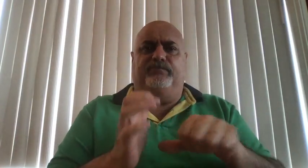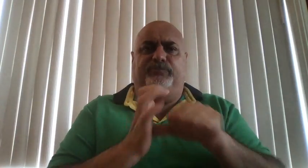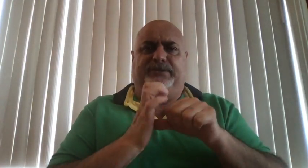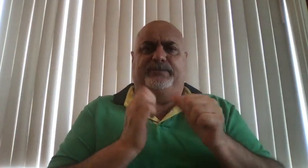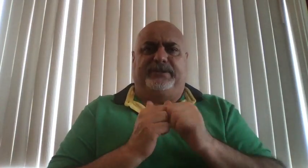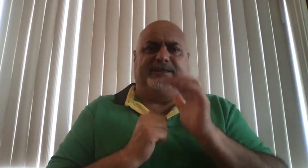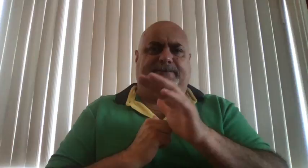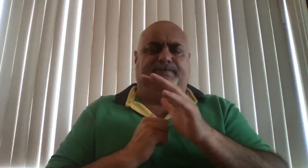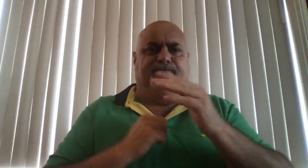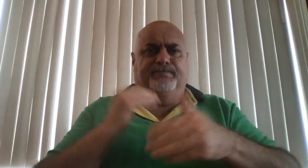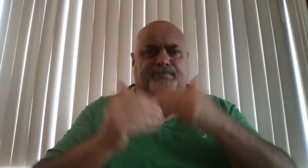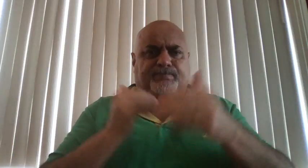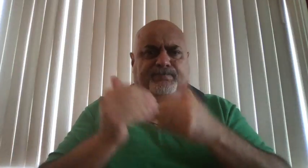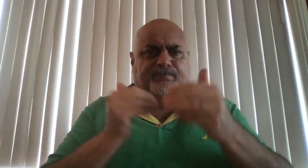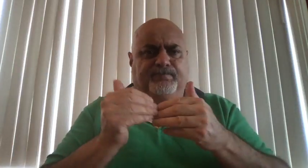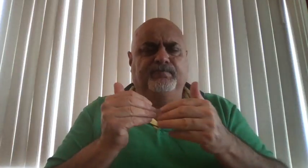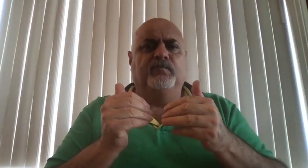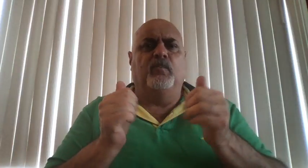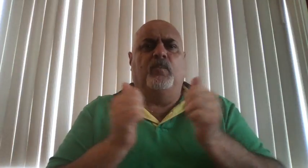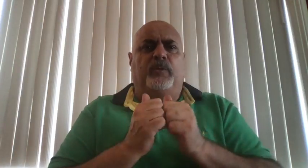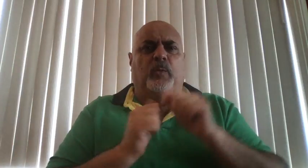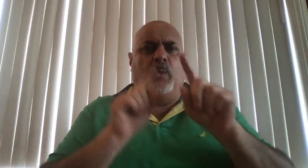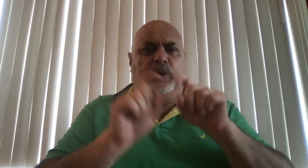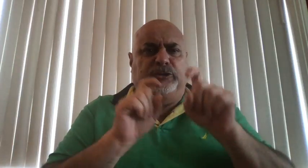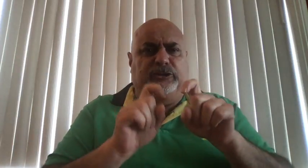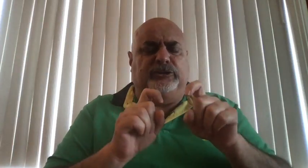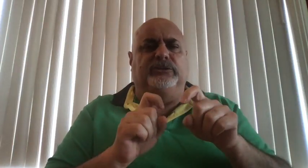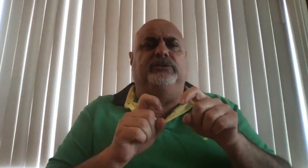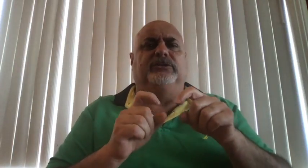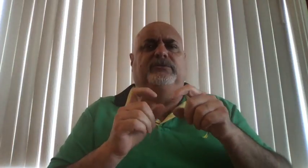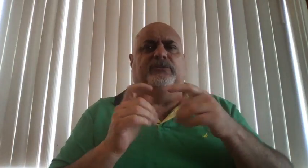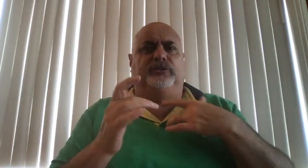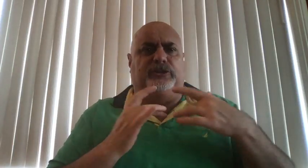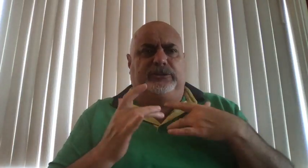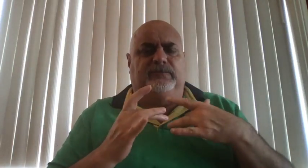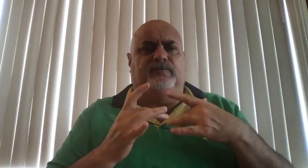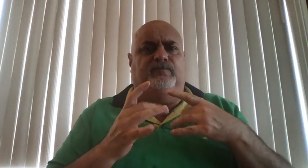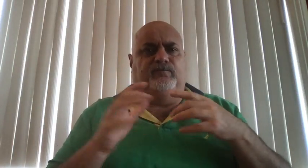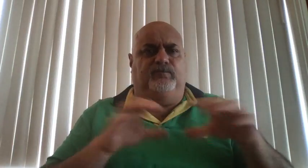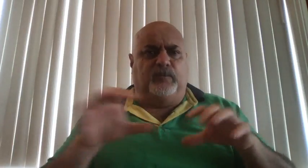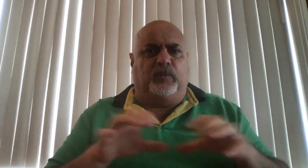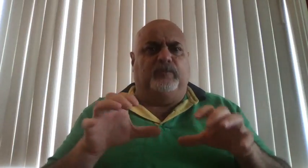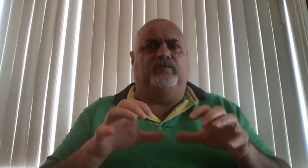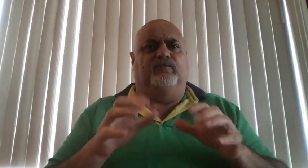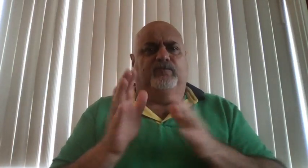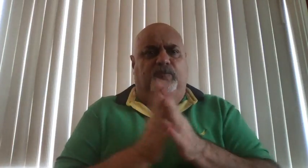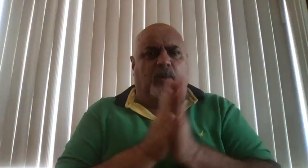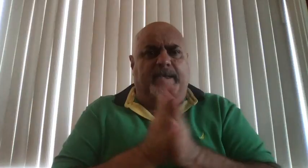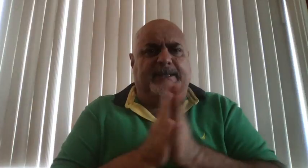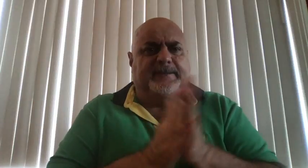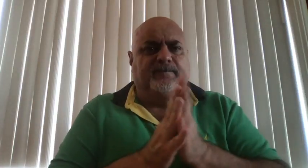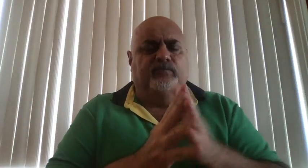consistently. I'm impressed with their approach to the work, their questions or motivation.